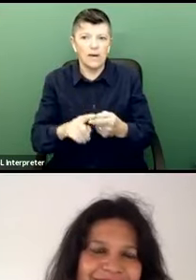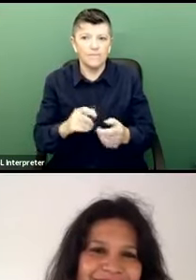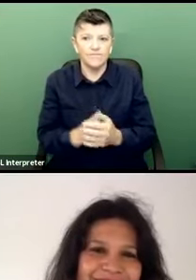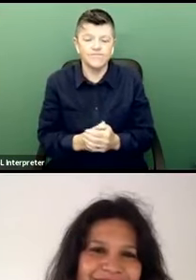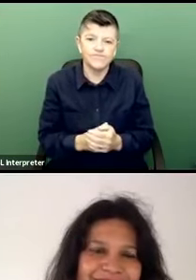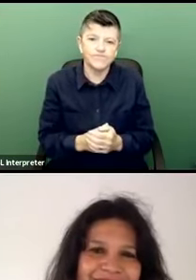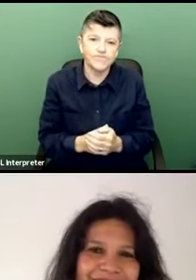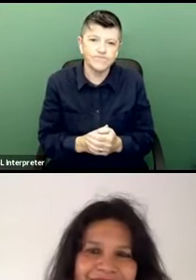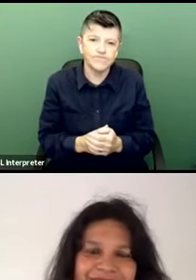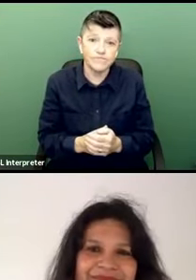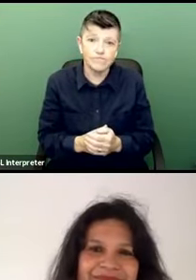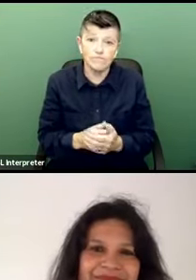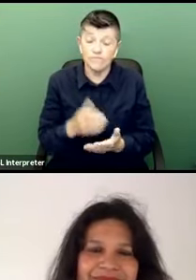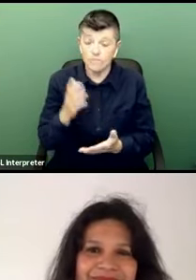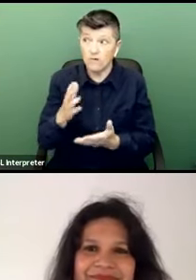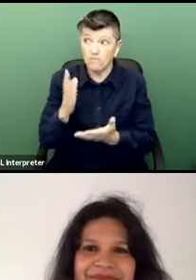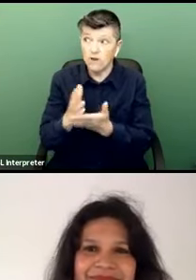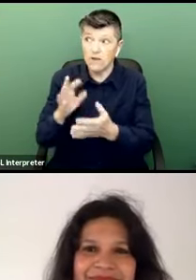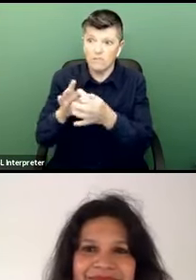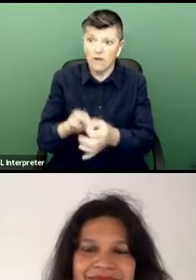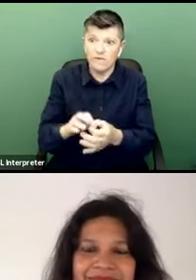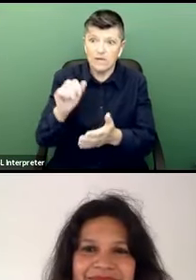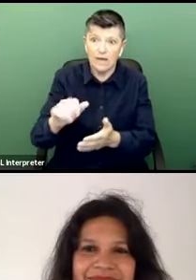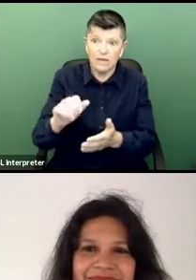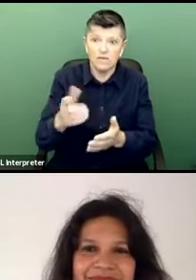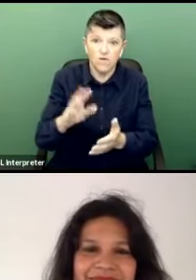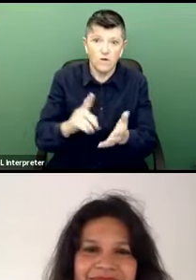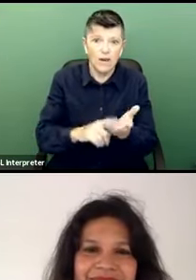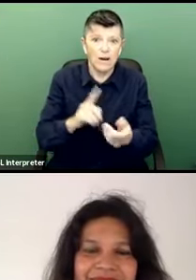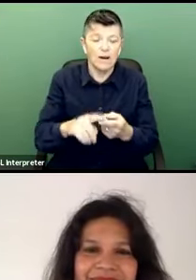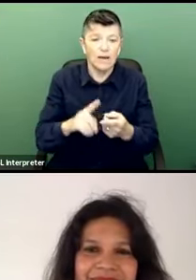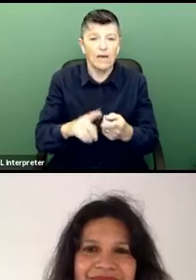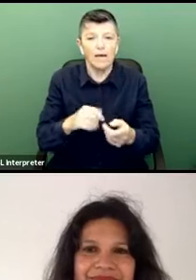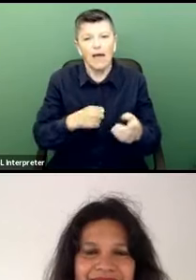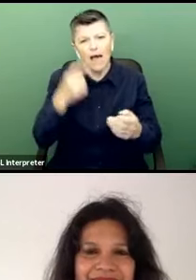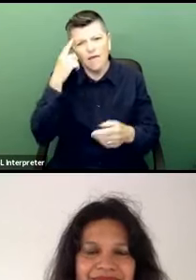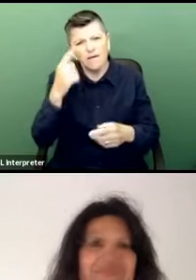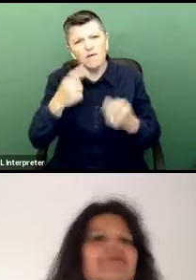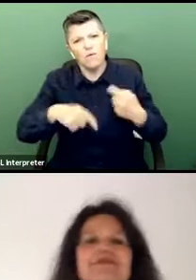often is a real difference between them and also what I say about human rights